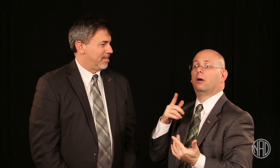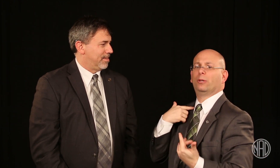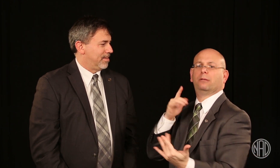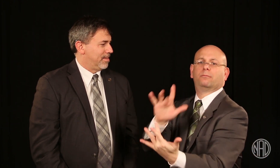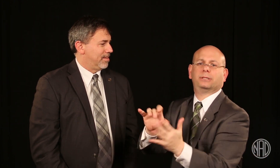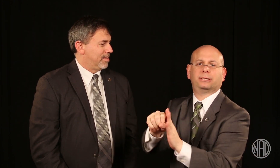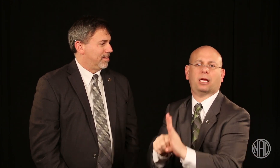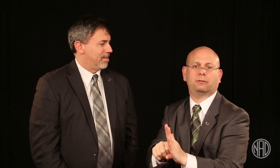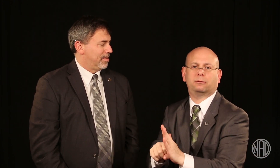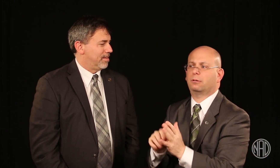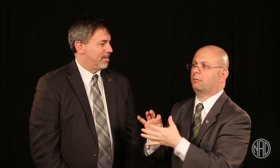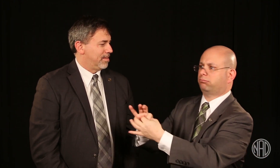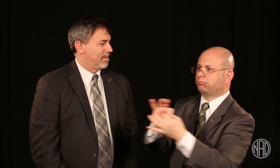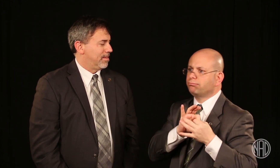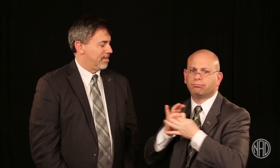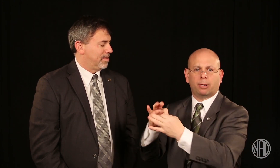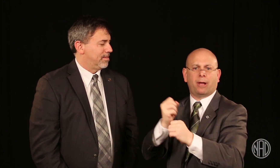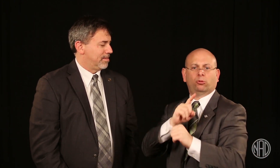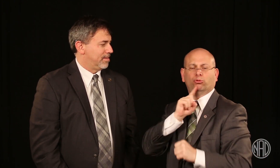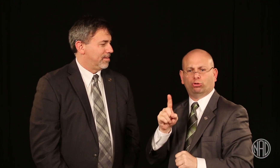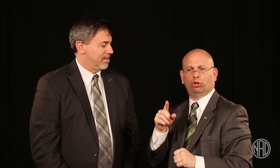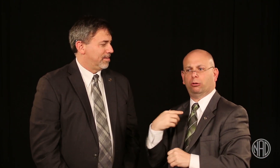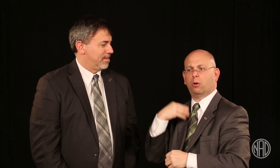which in turn will contact State Associations and work together